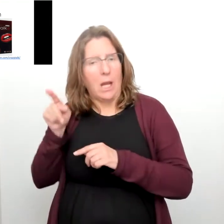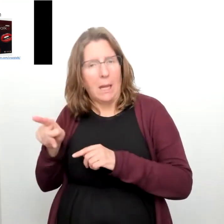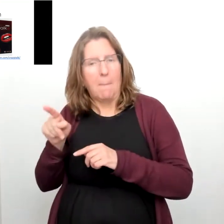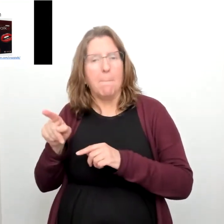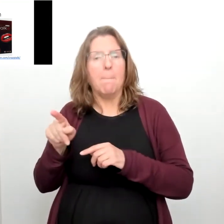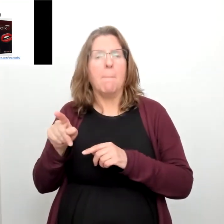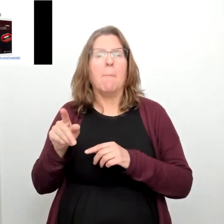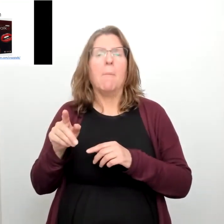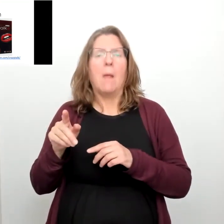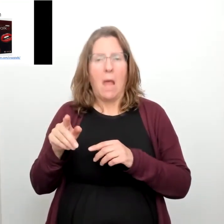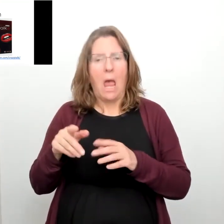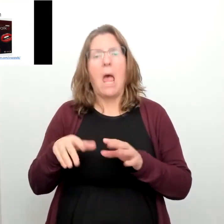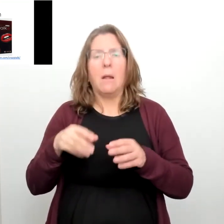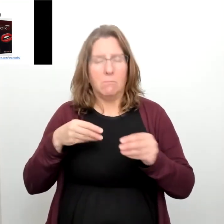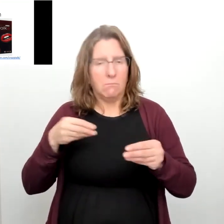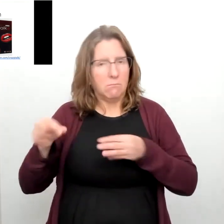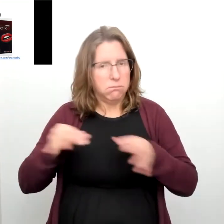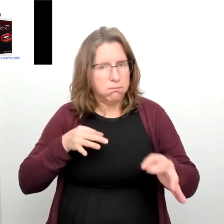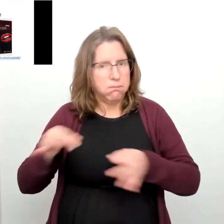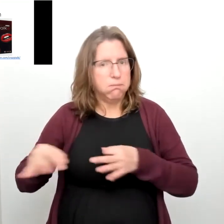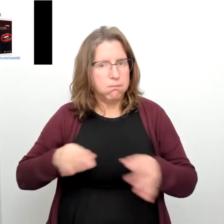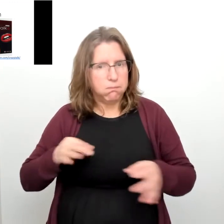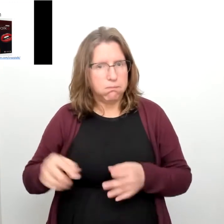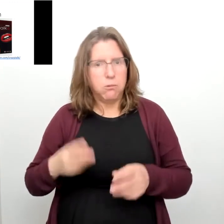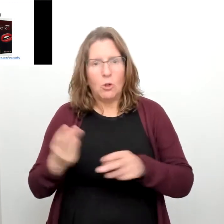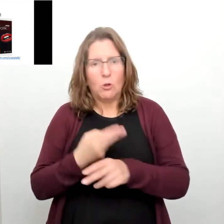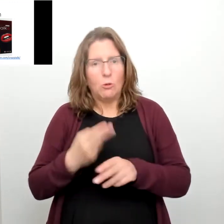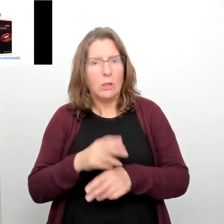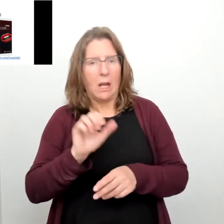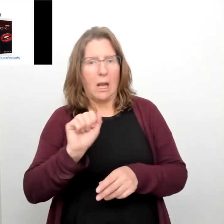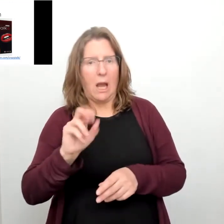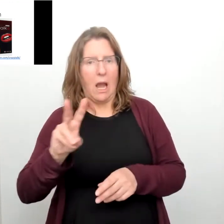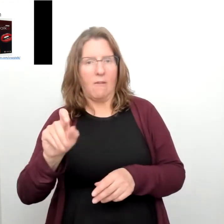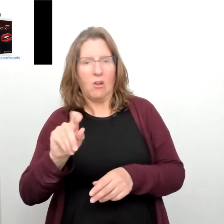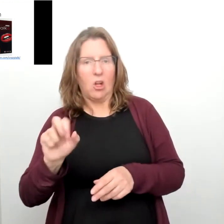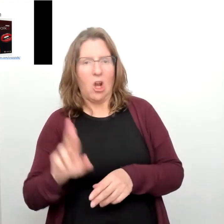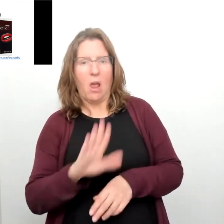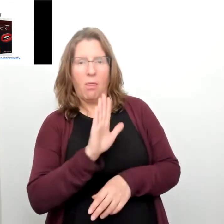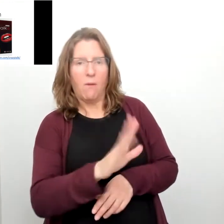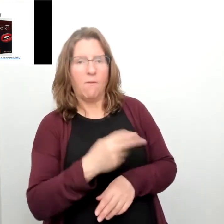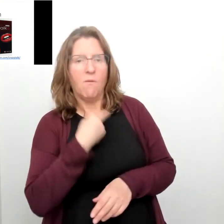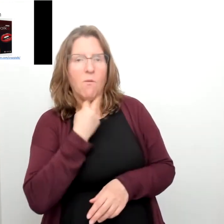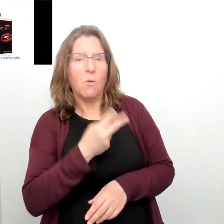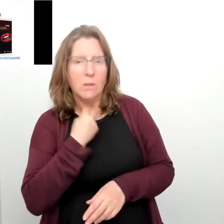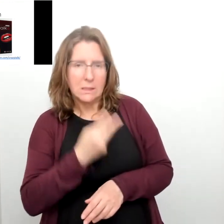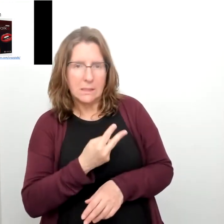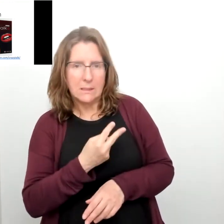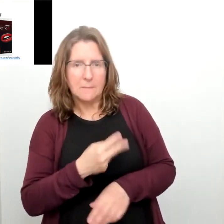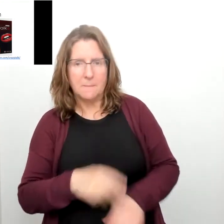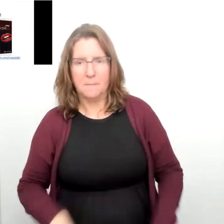While it's really the student's own voice, it's the avatar or animation the others see.